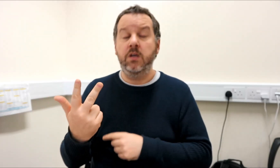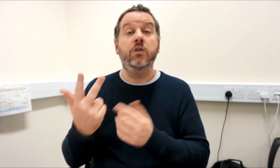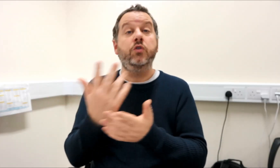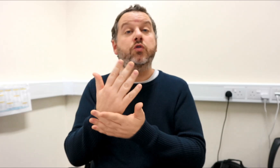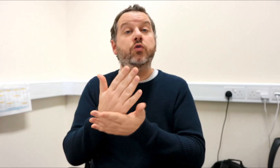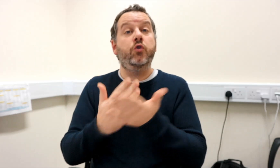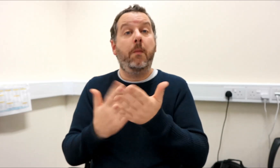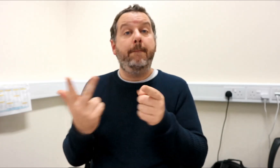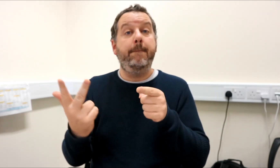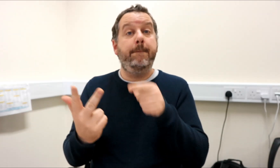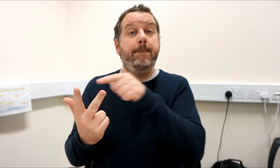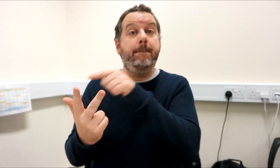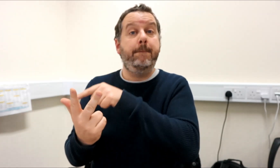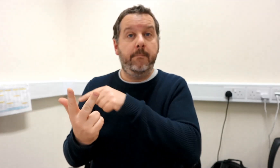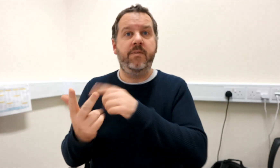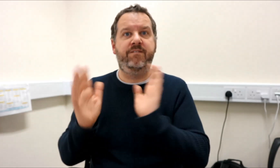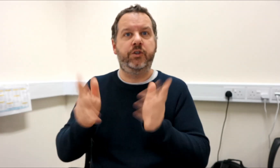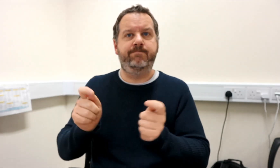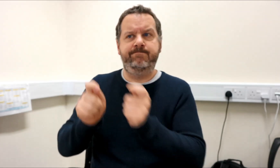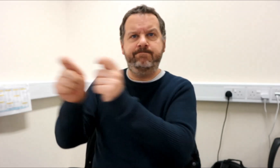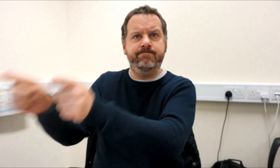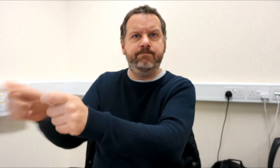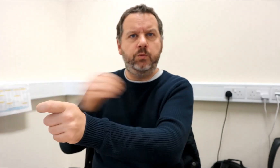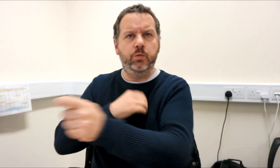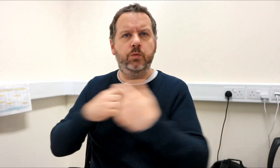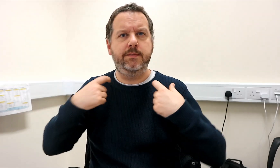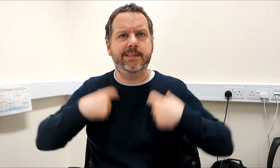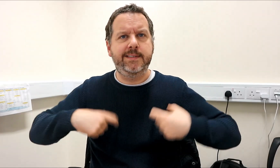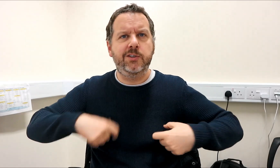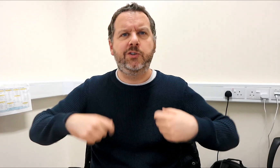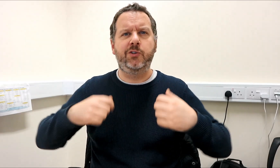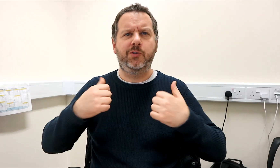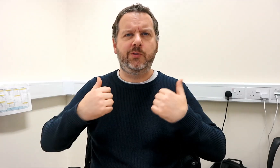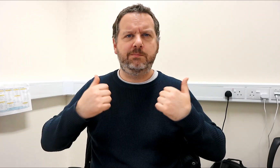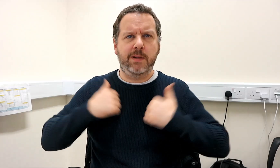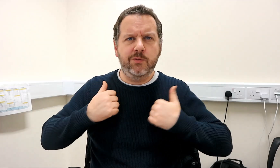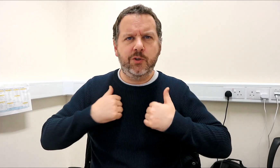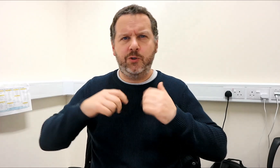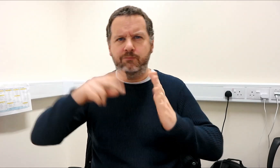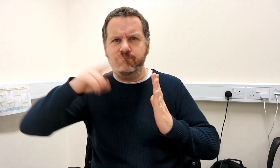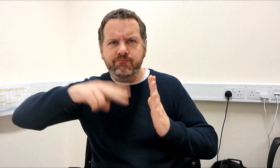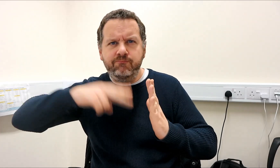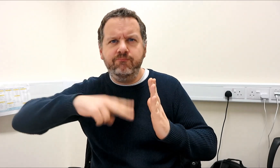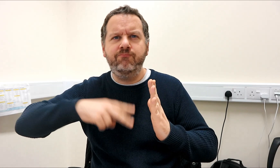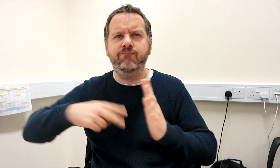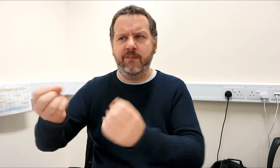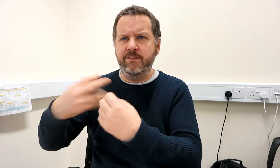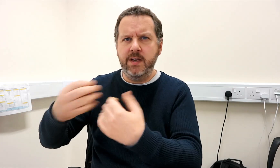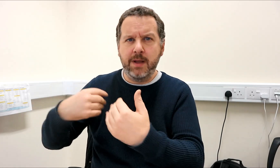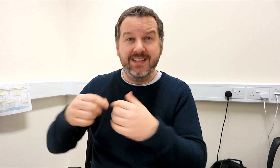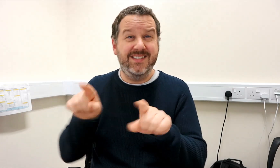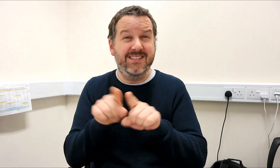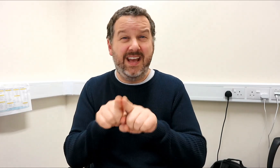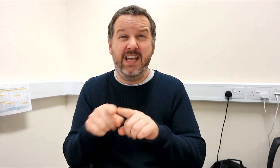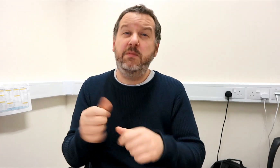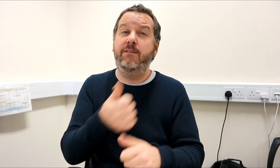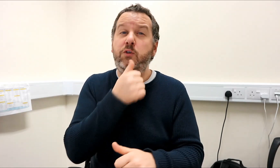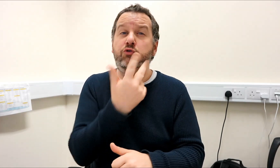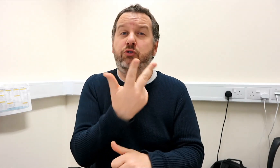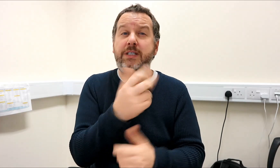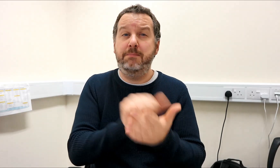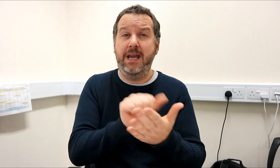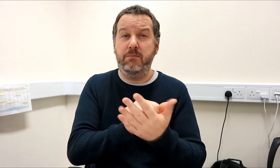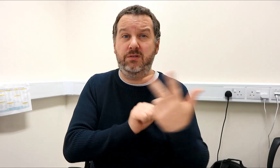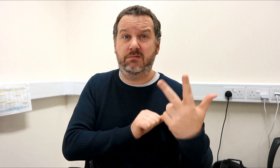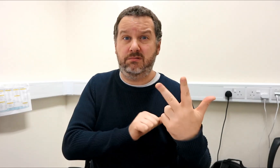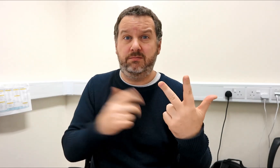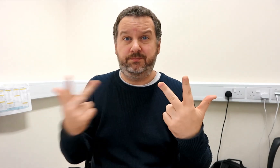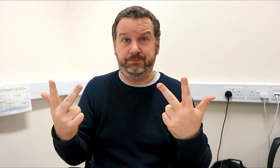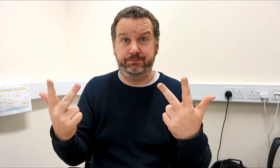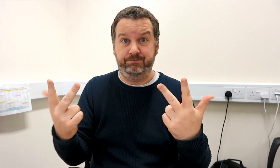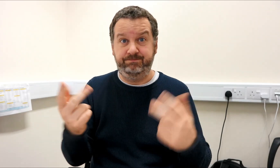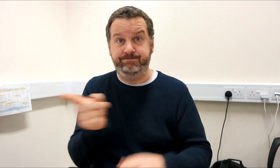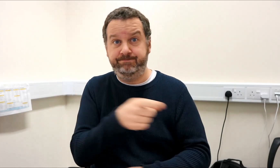Some of these have undergone a process of receiving legal advice, as with the first three papers.